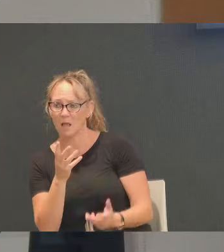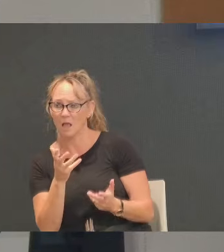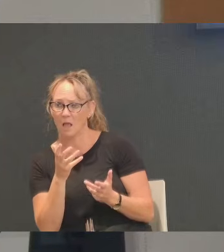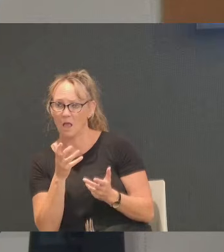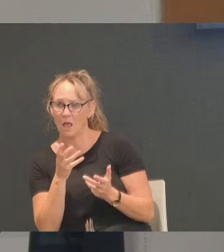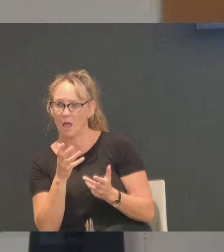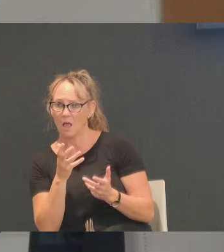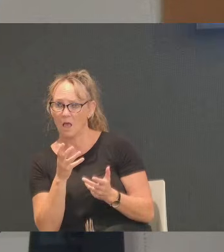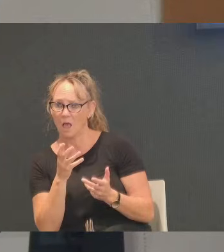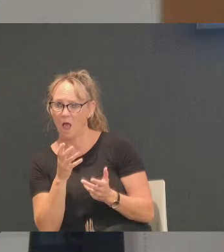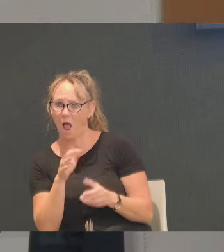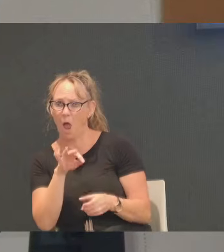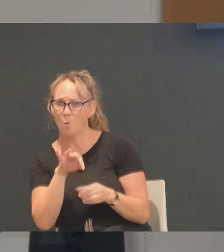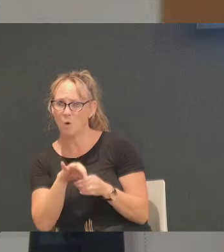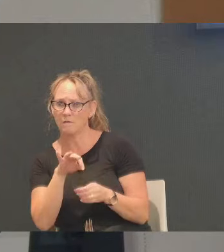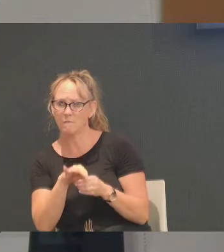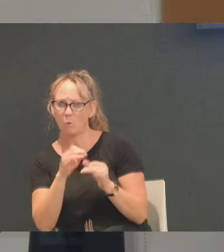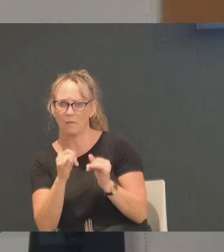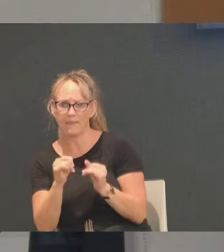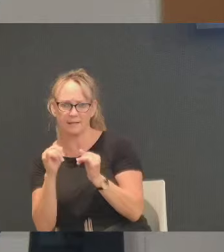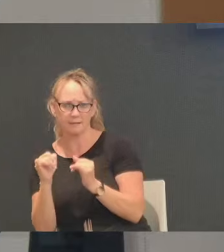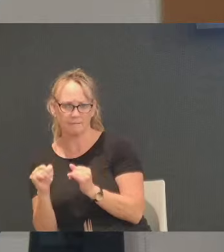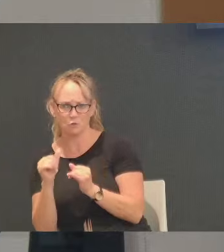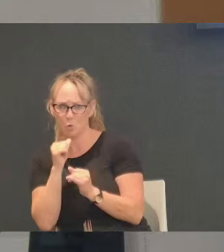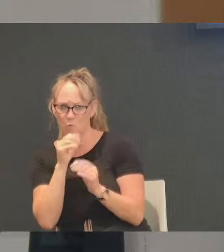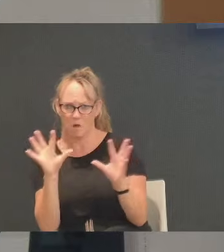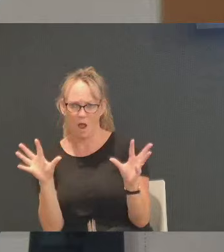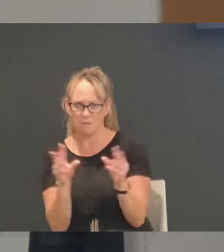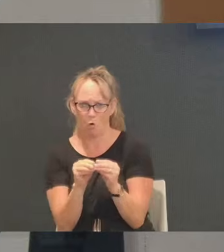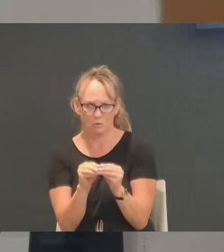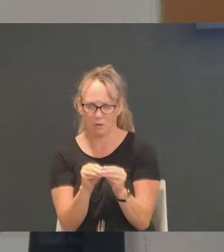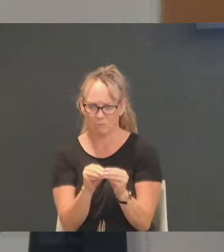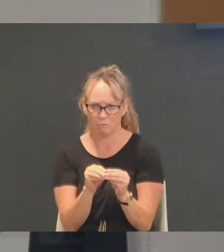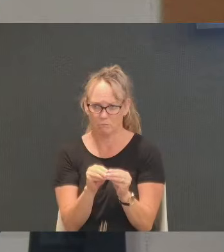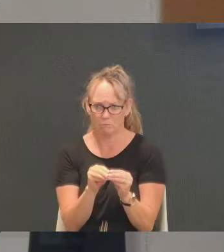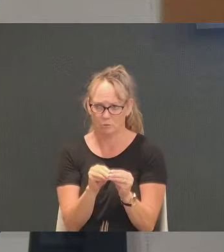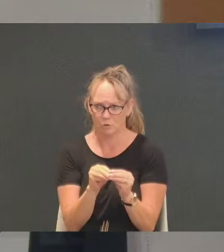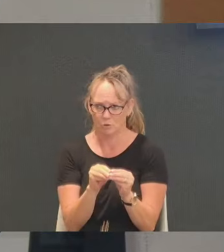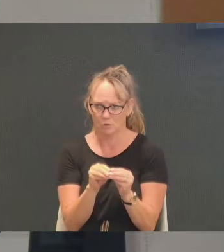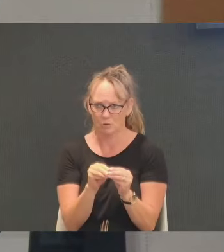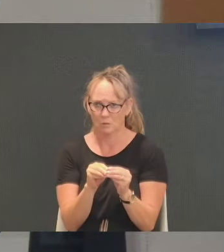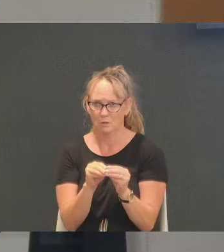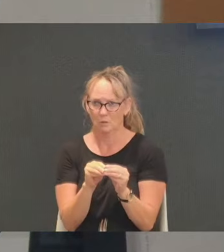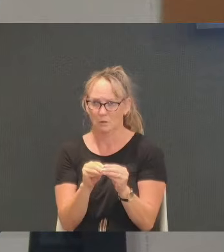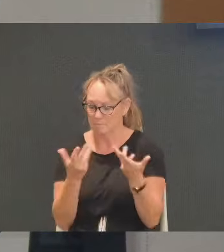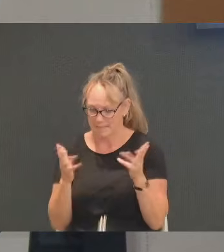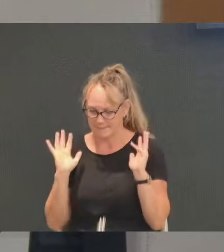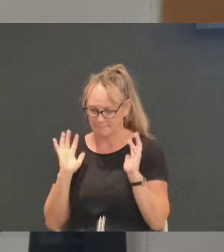package. Um, so those are the ones that I have on that. That's that's all I have on the bats. Thank